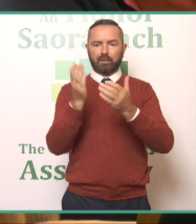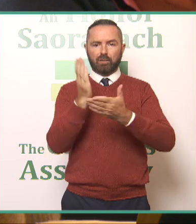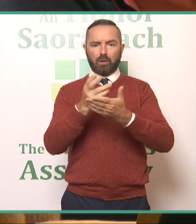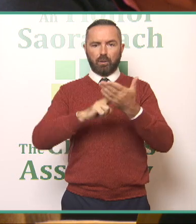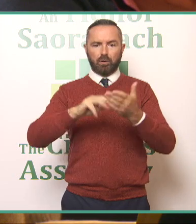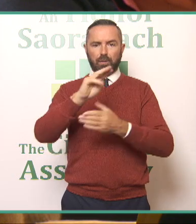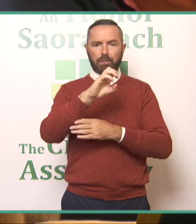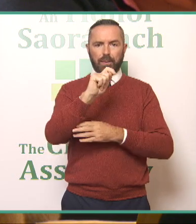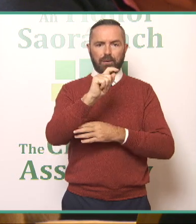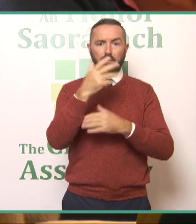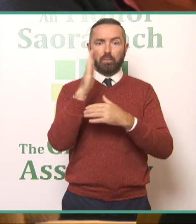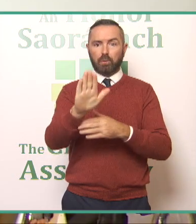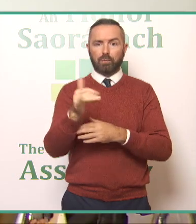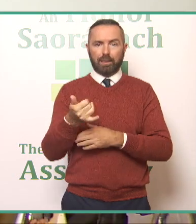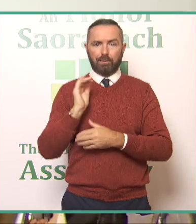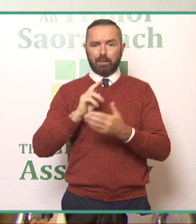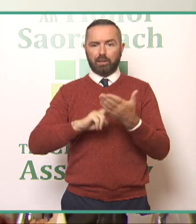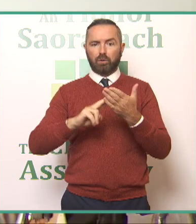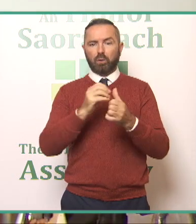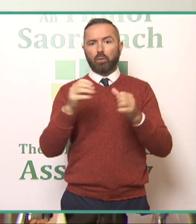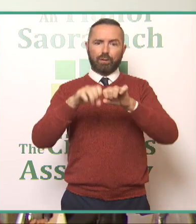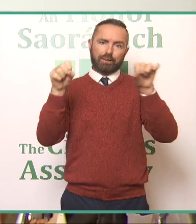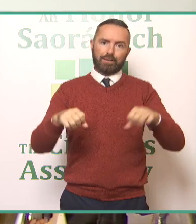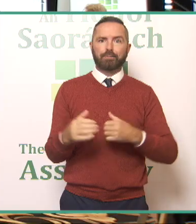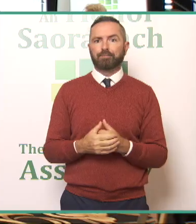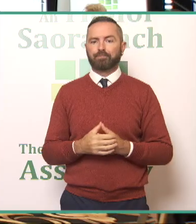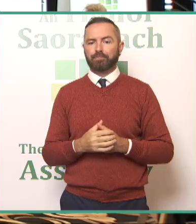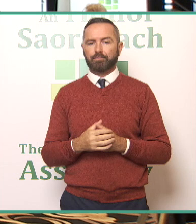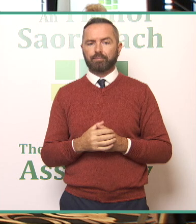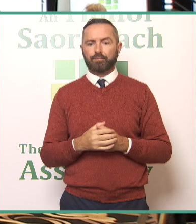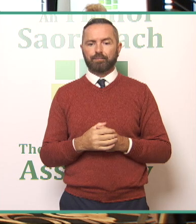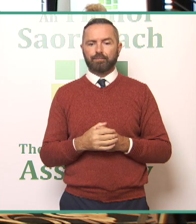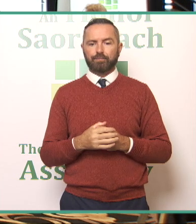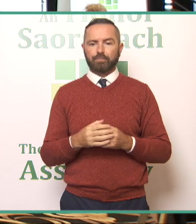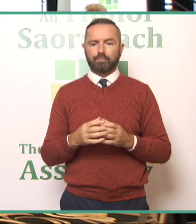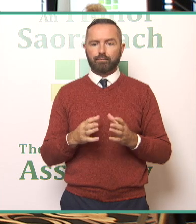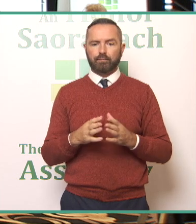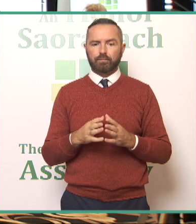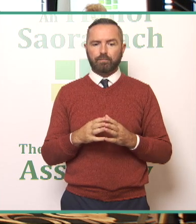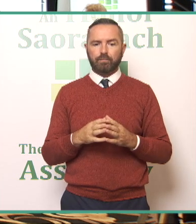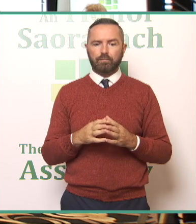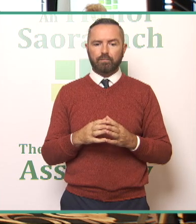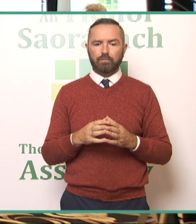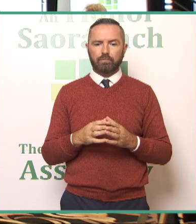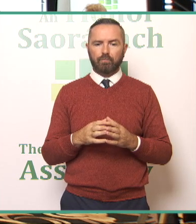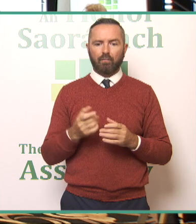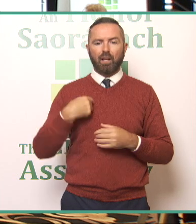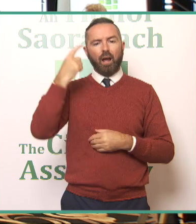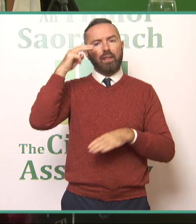Renewables we have to be able to yeah I like um you know the the issue with the Renewables on